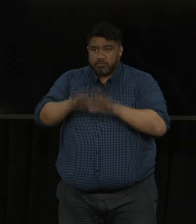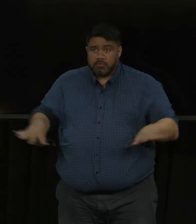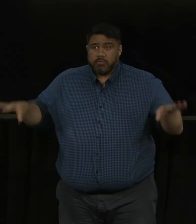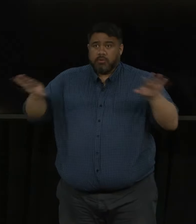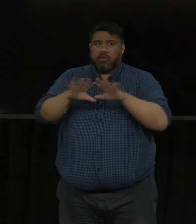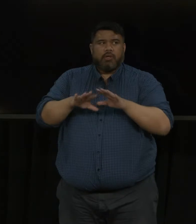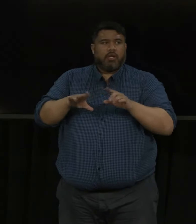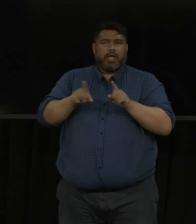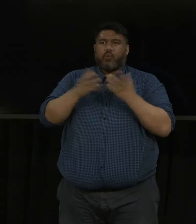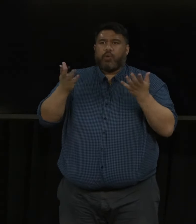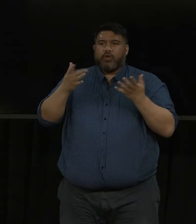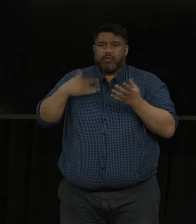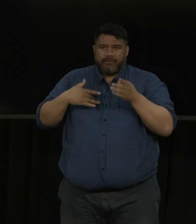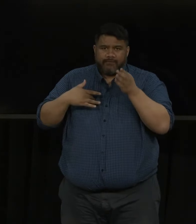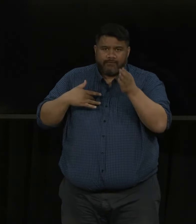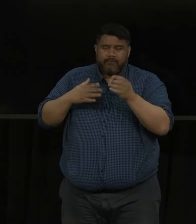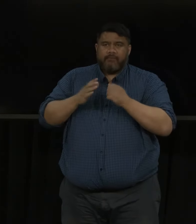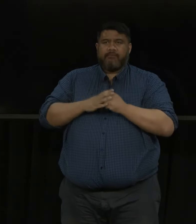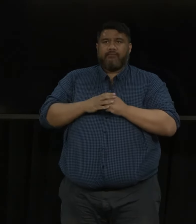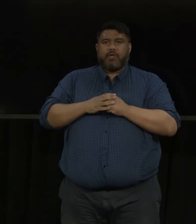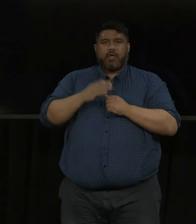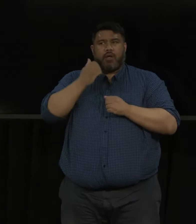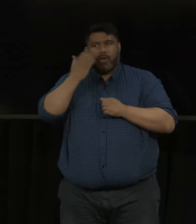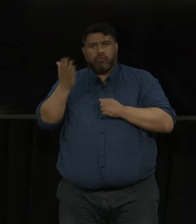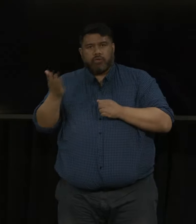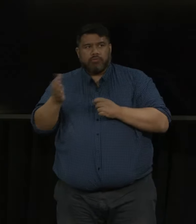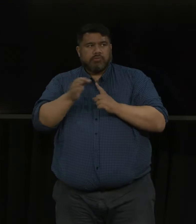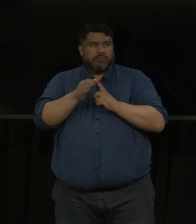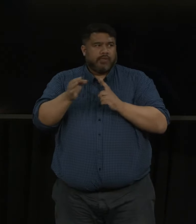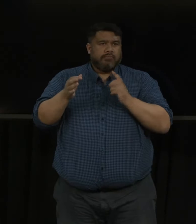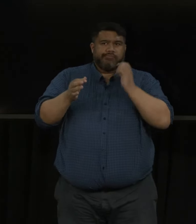not just looking at crude numbers overall, we are looking